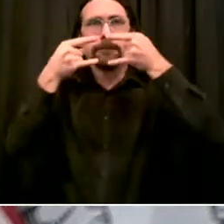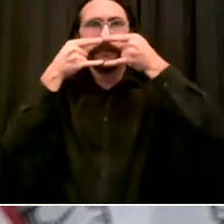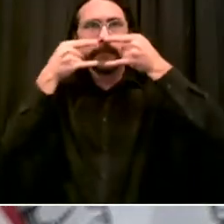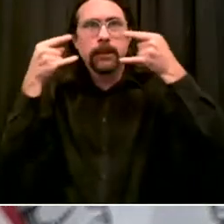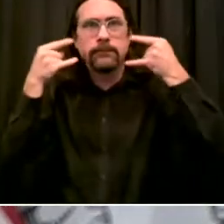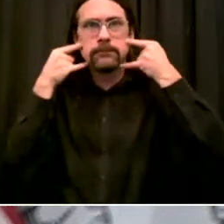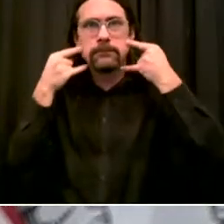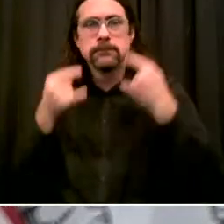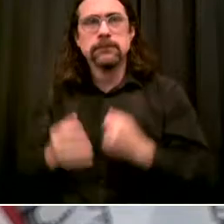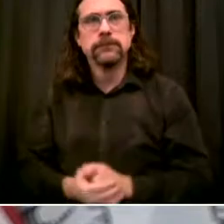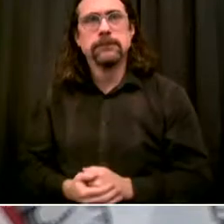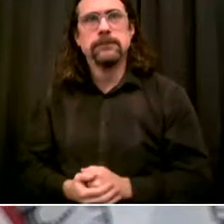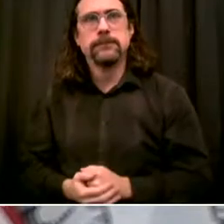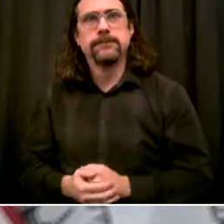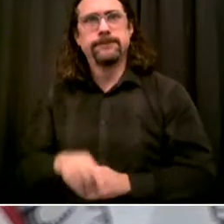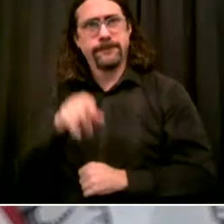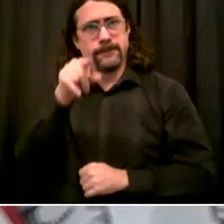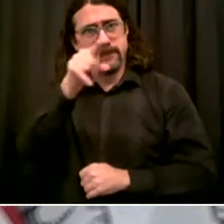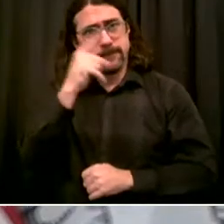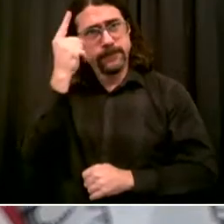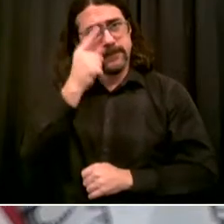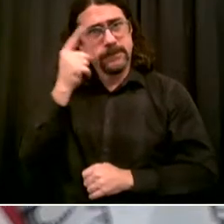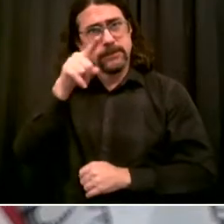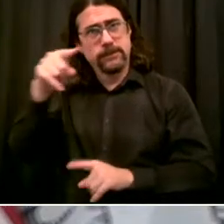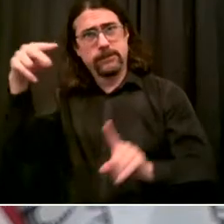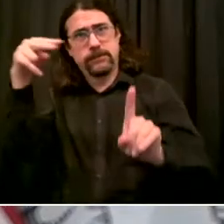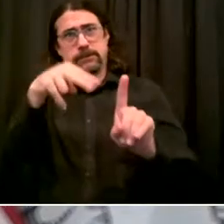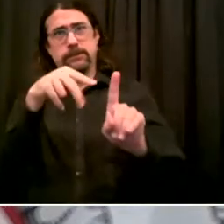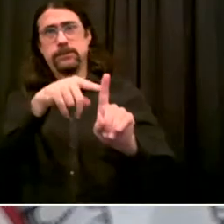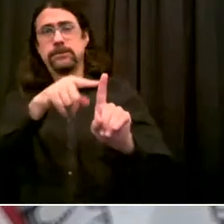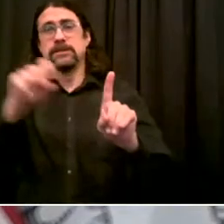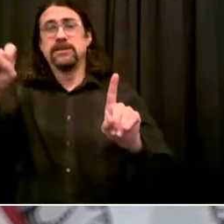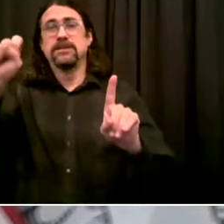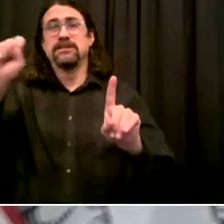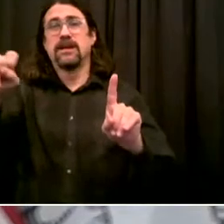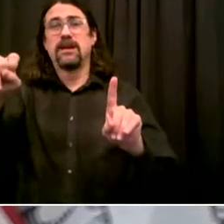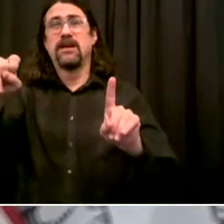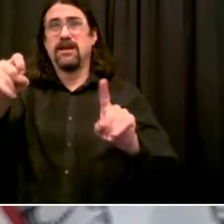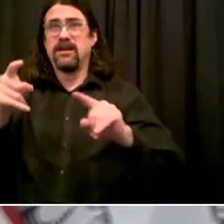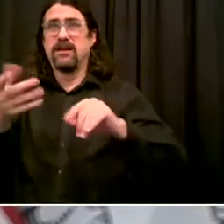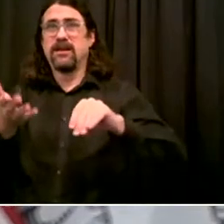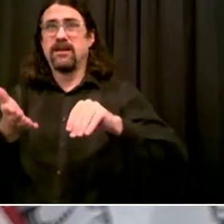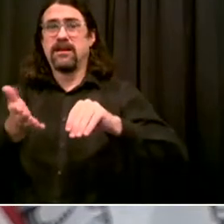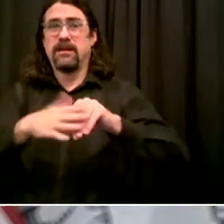GET THE CITY'S PERSPECTIVE ON